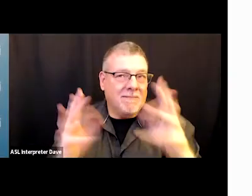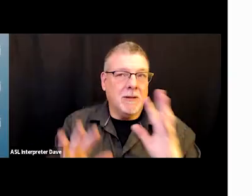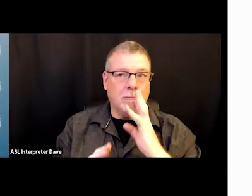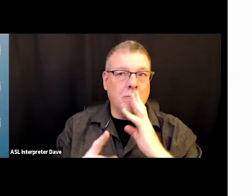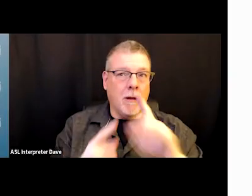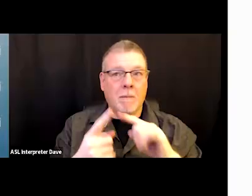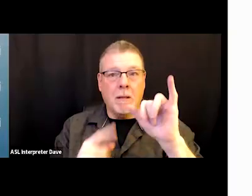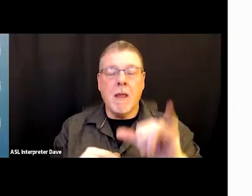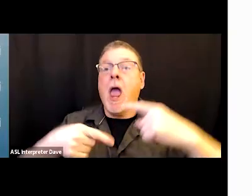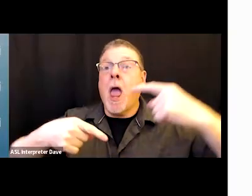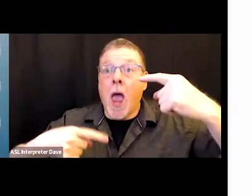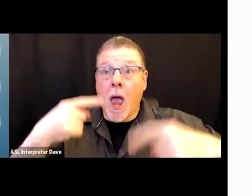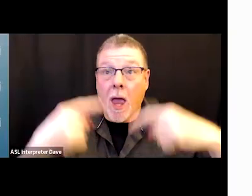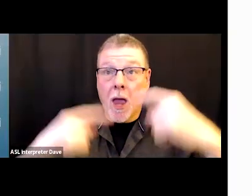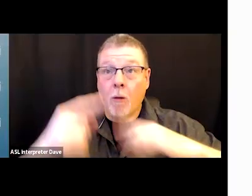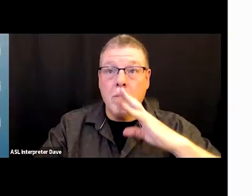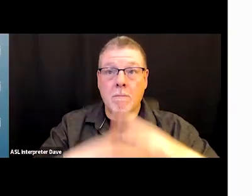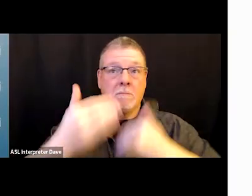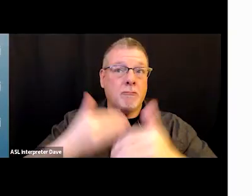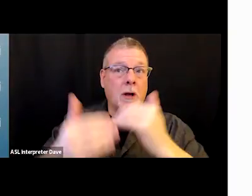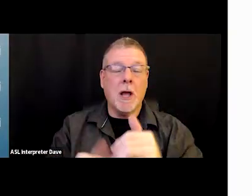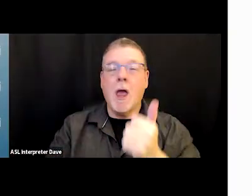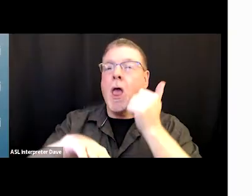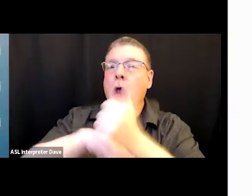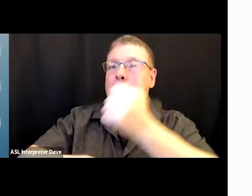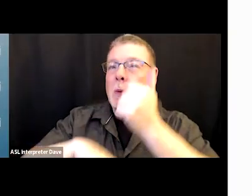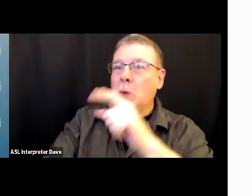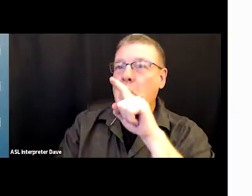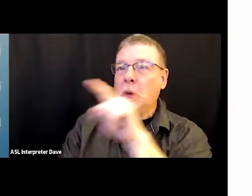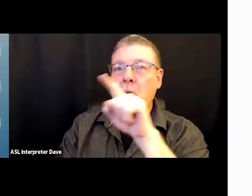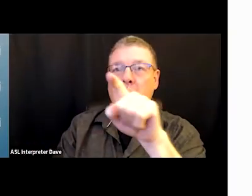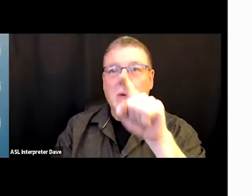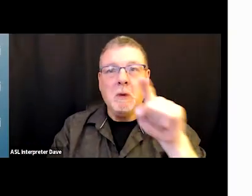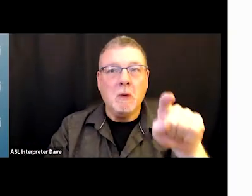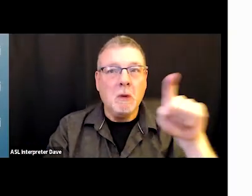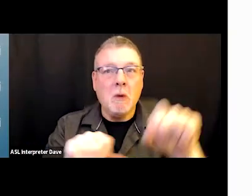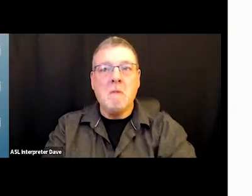arguing about the process, maybe accusing you of violating the rights,